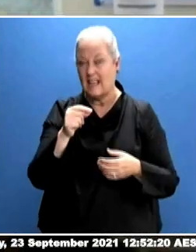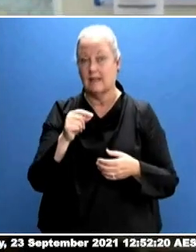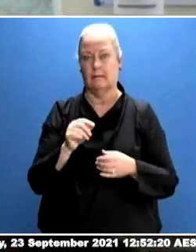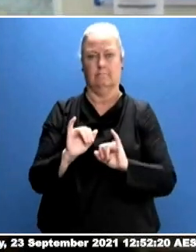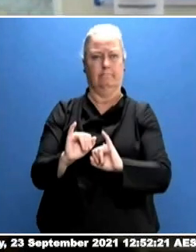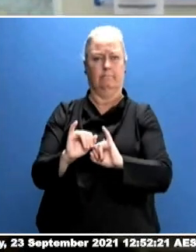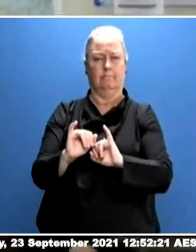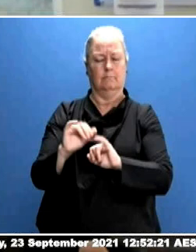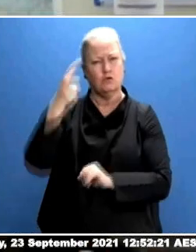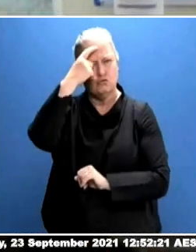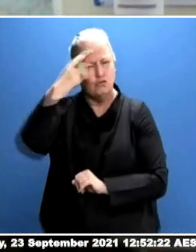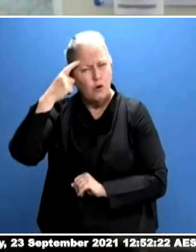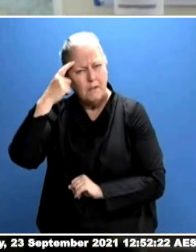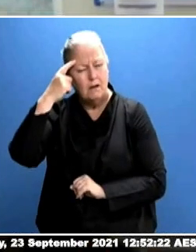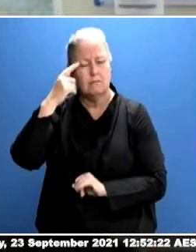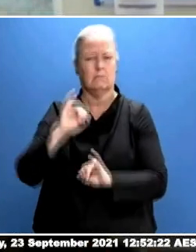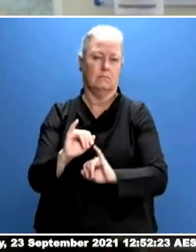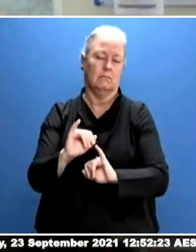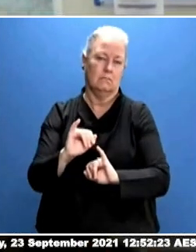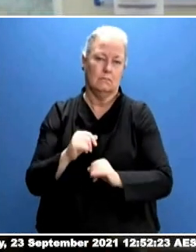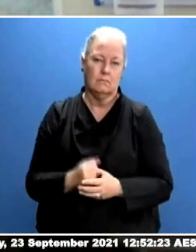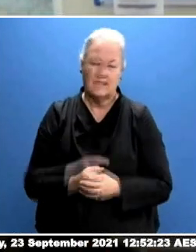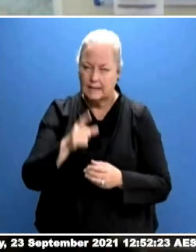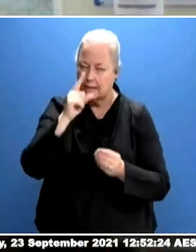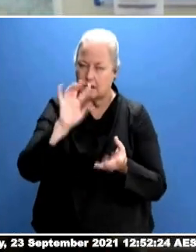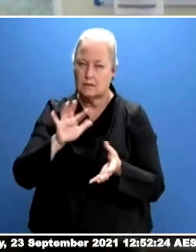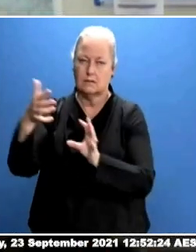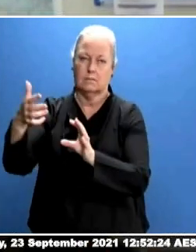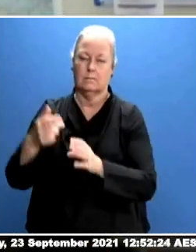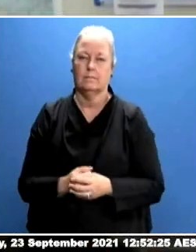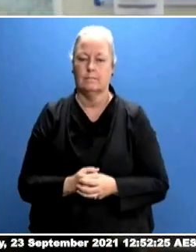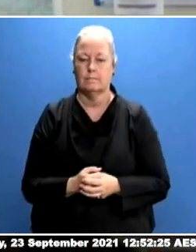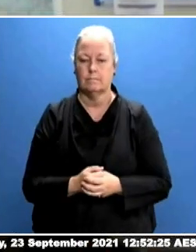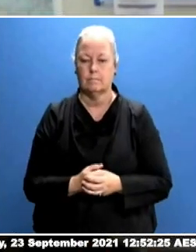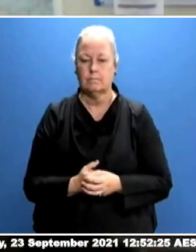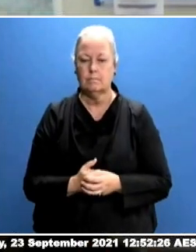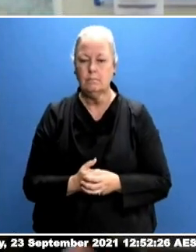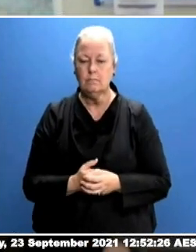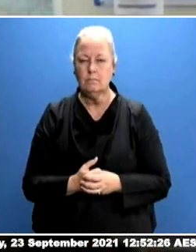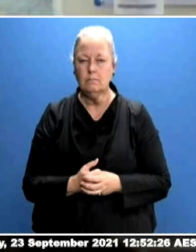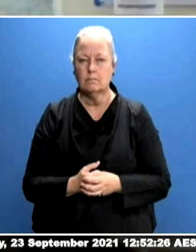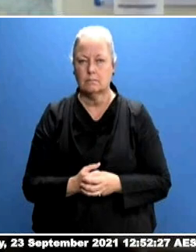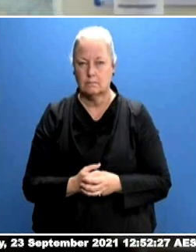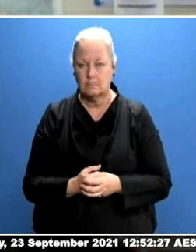And trauma in the sense that it has that disabling effect.